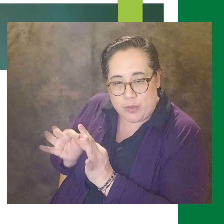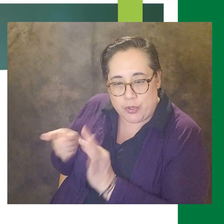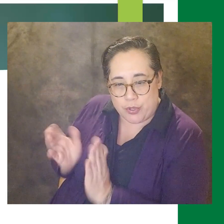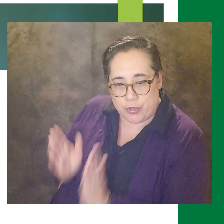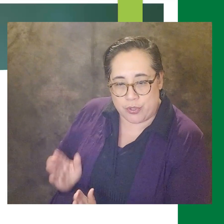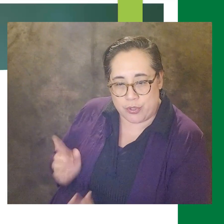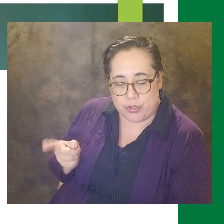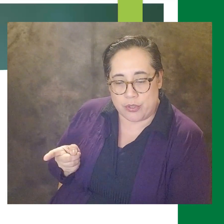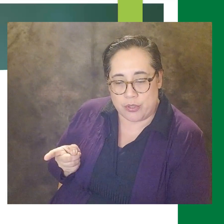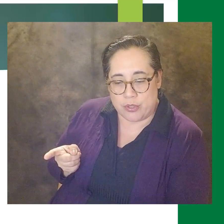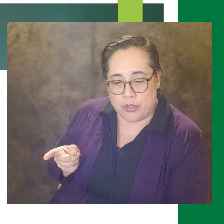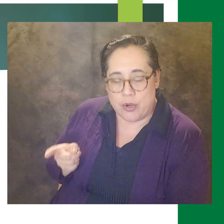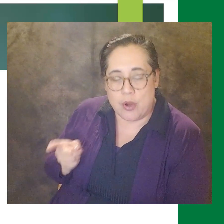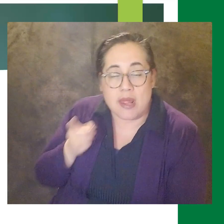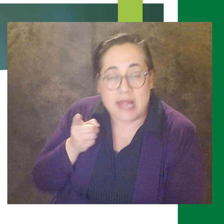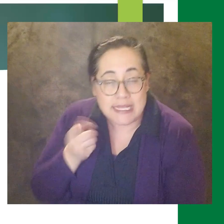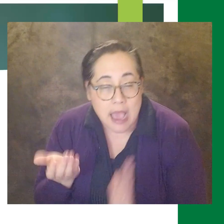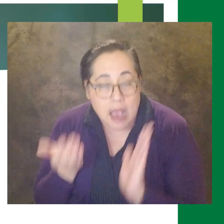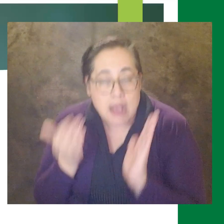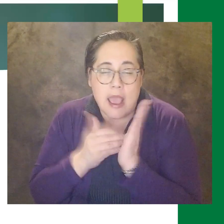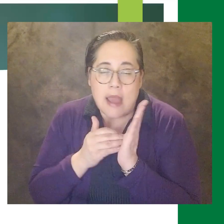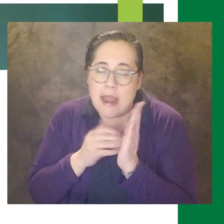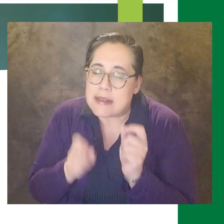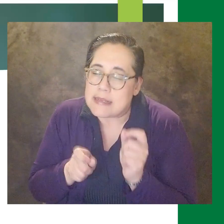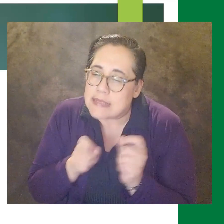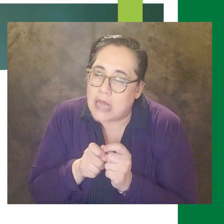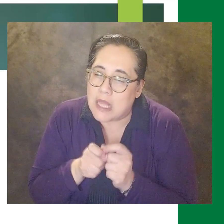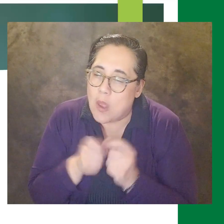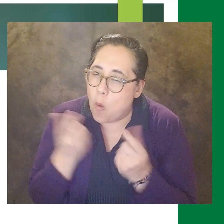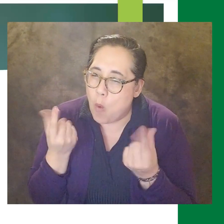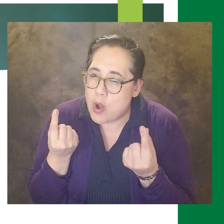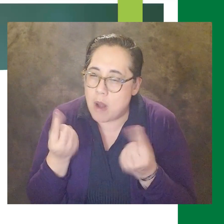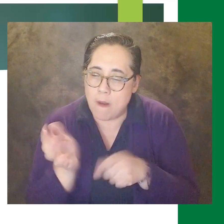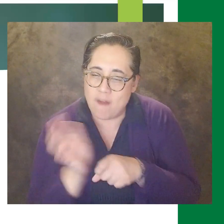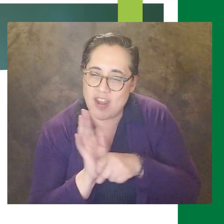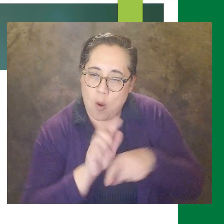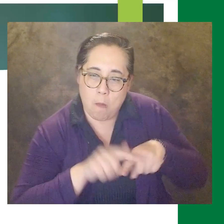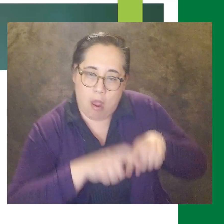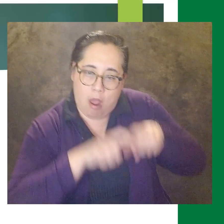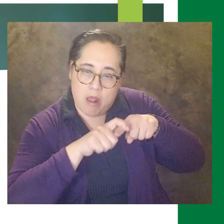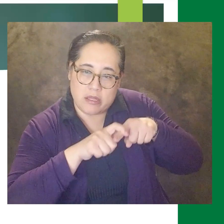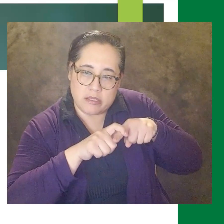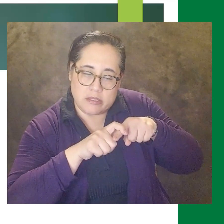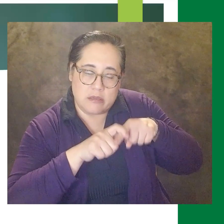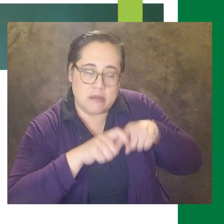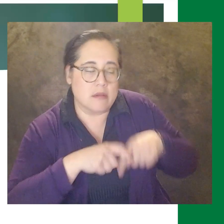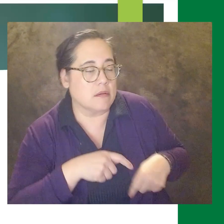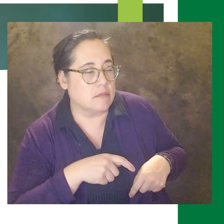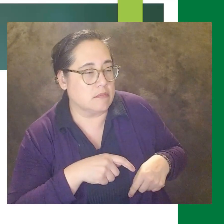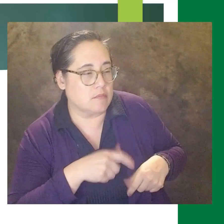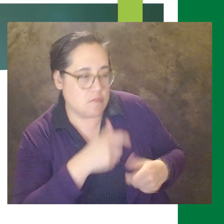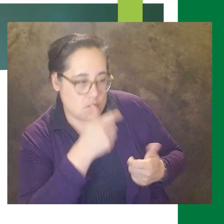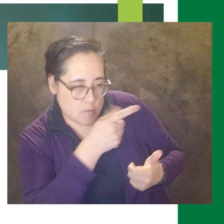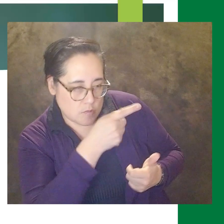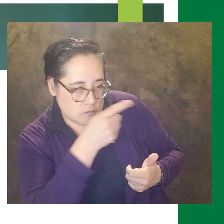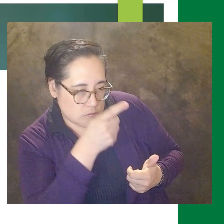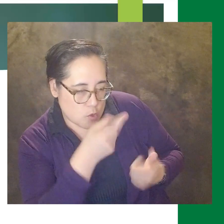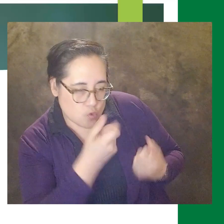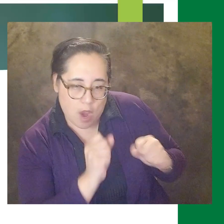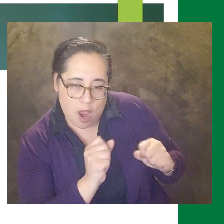This is again, exactly what we did when we ... paused the videos and tried to describe and analyze the ...